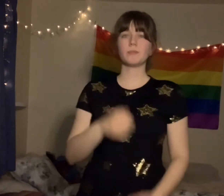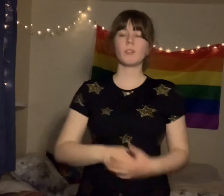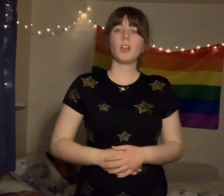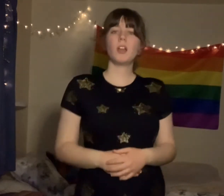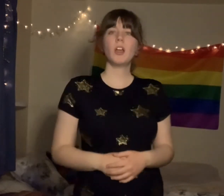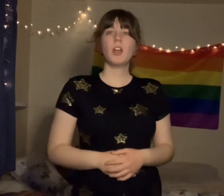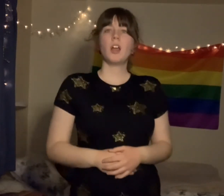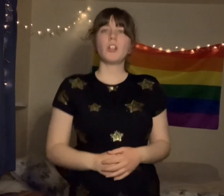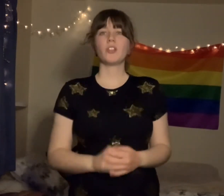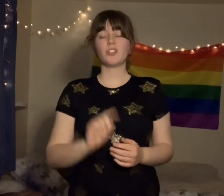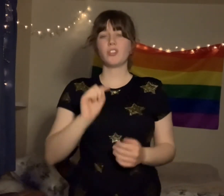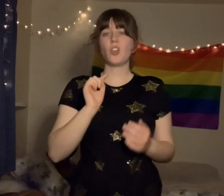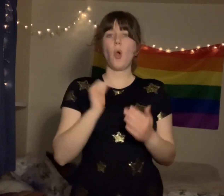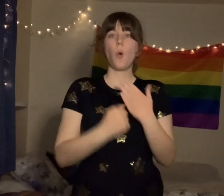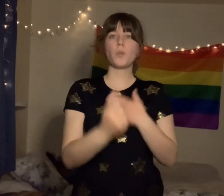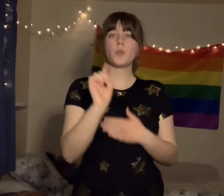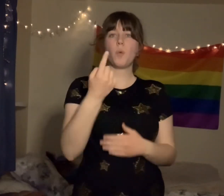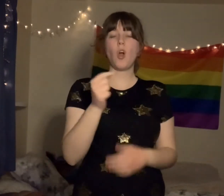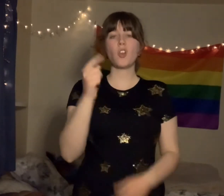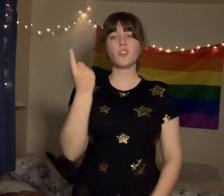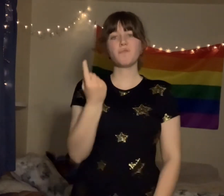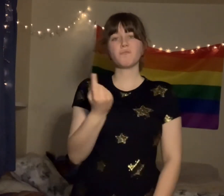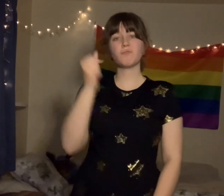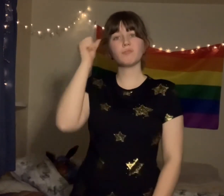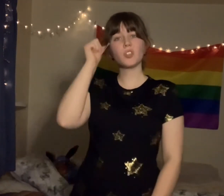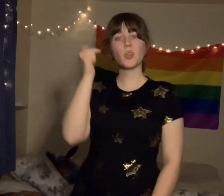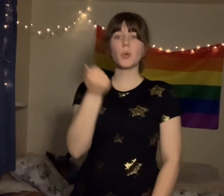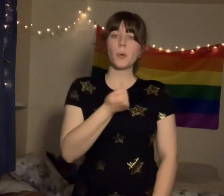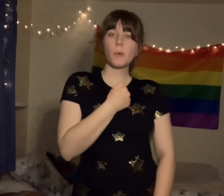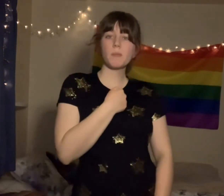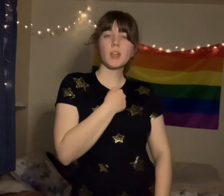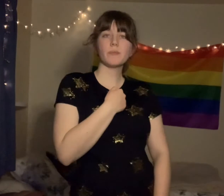The only one who knew me